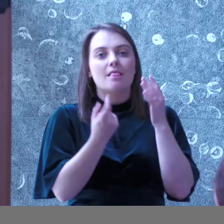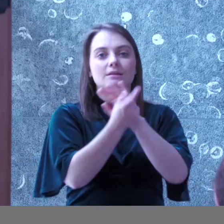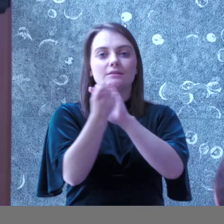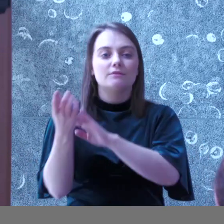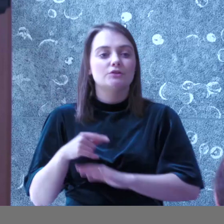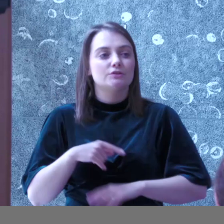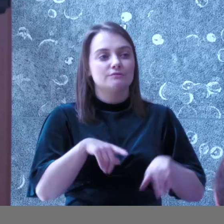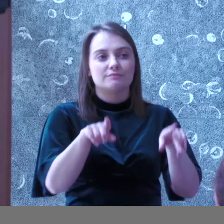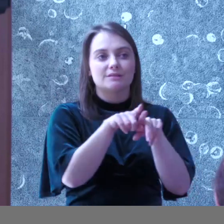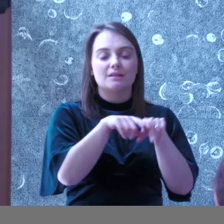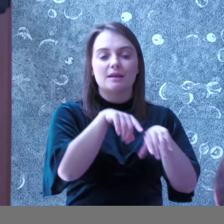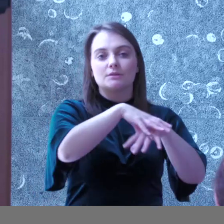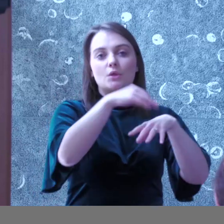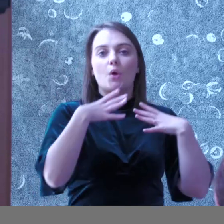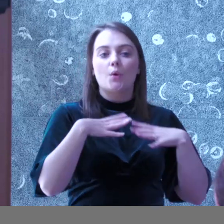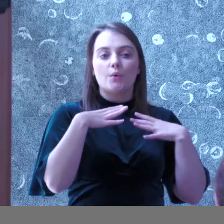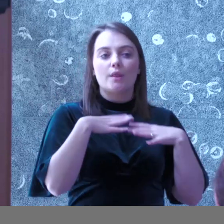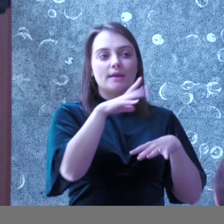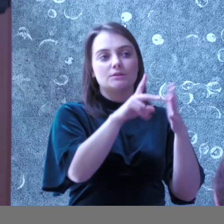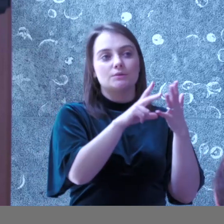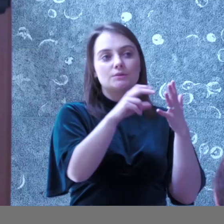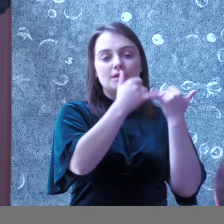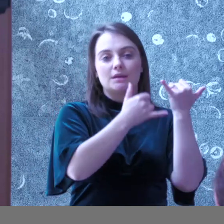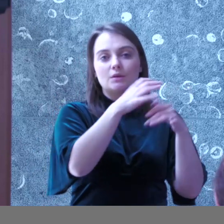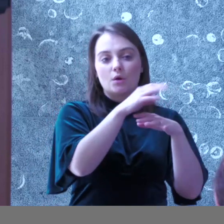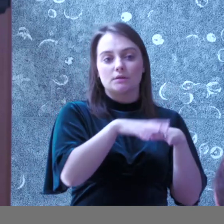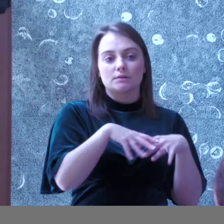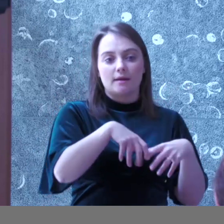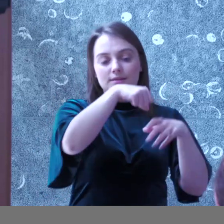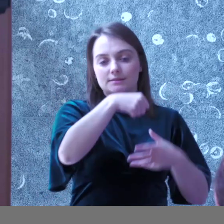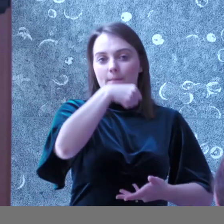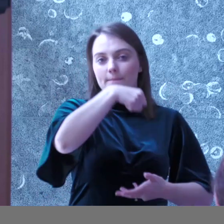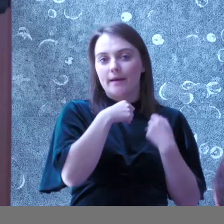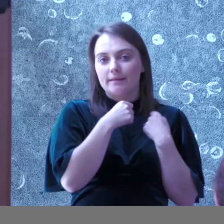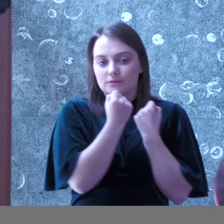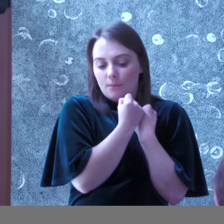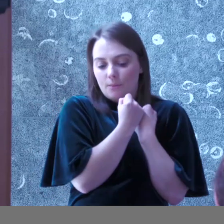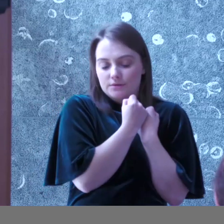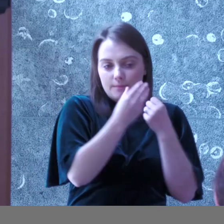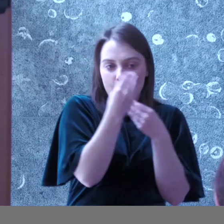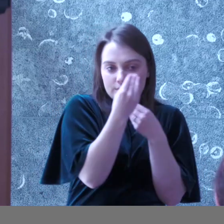is 80 and who has that purse she had for years. So we're drawing insights from people who find